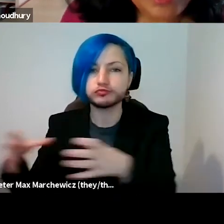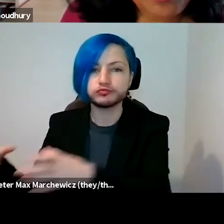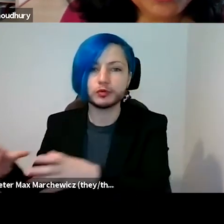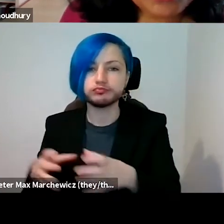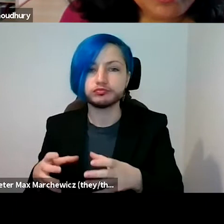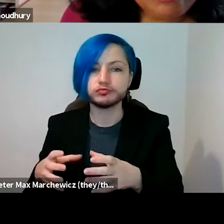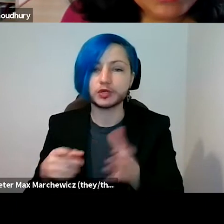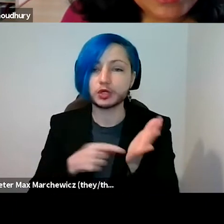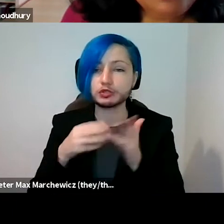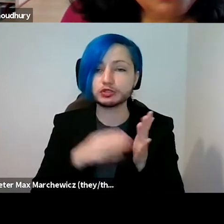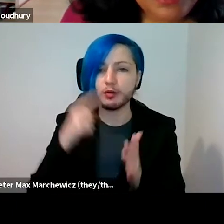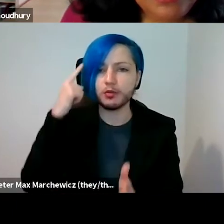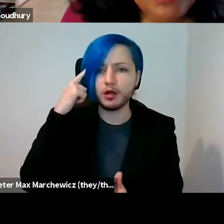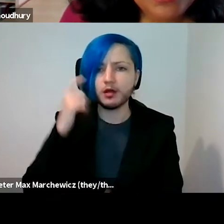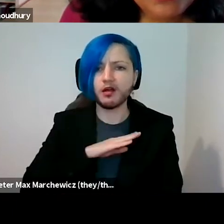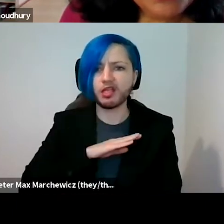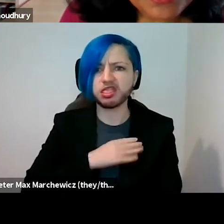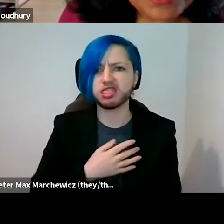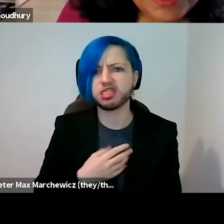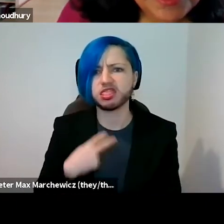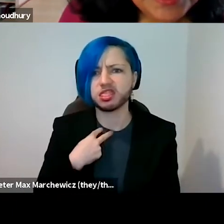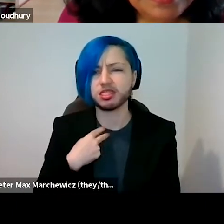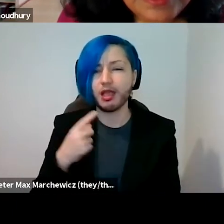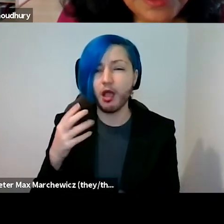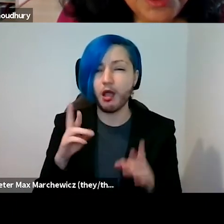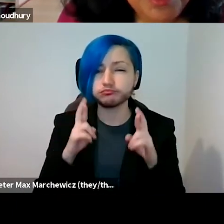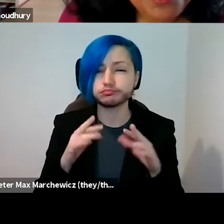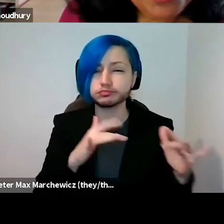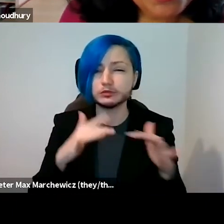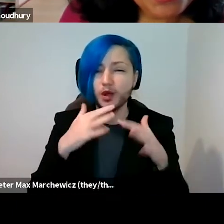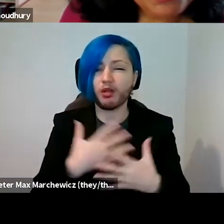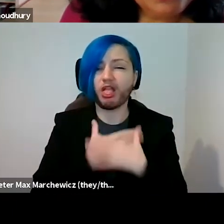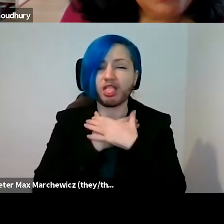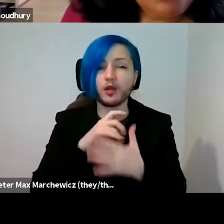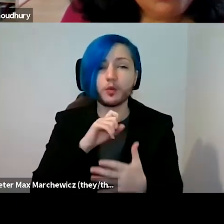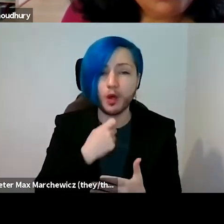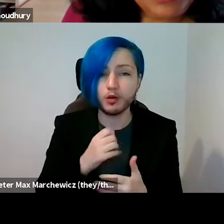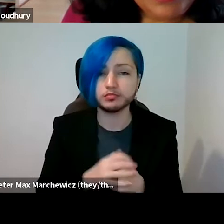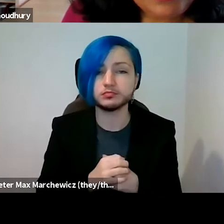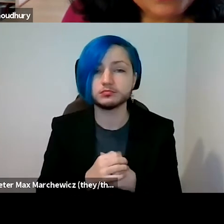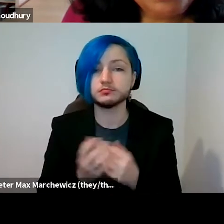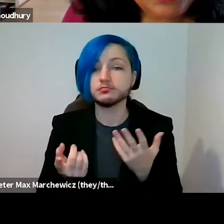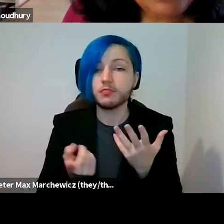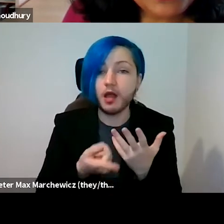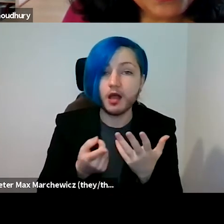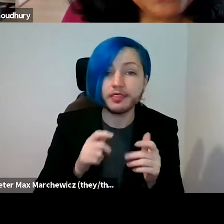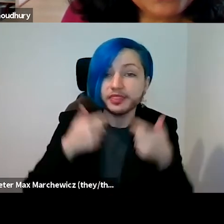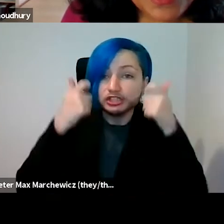'I hope the smoke won't stifle me.' The judges," the others, that is, poke their long, crane necks, speaking by turns